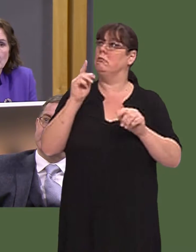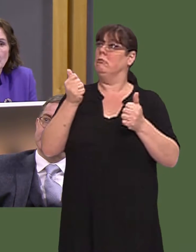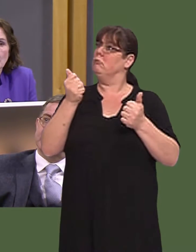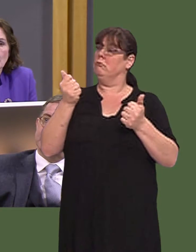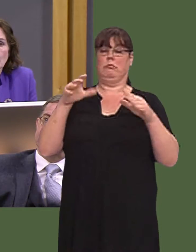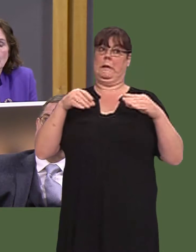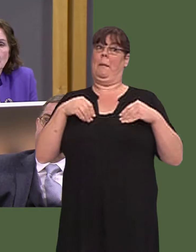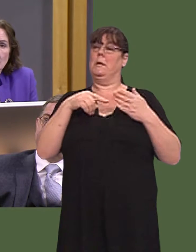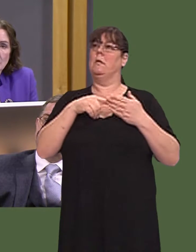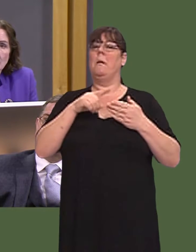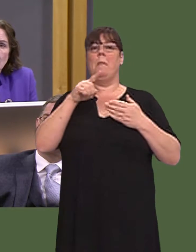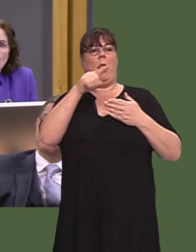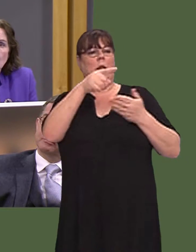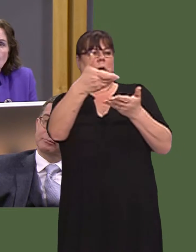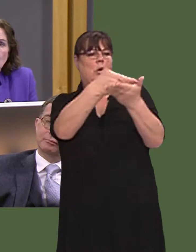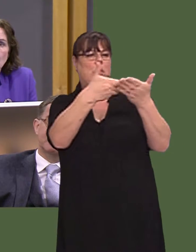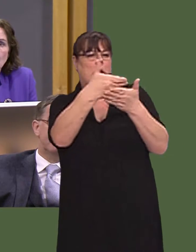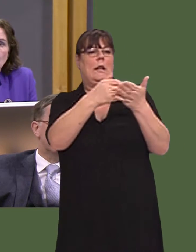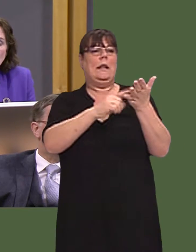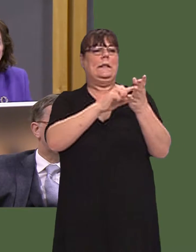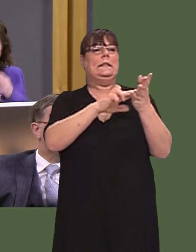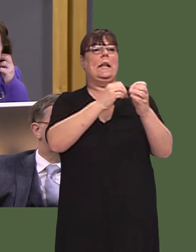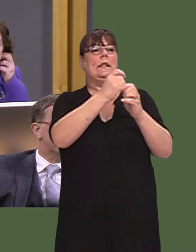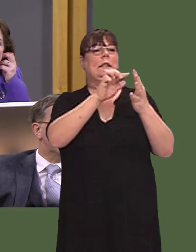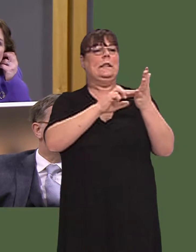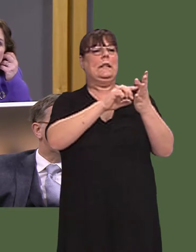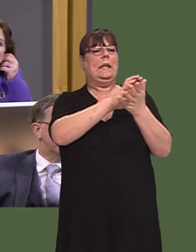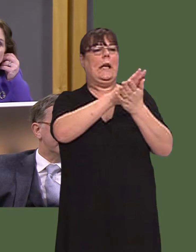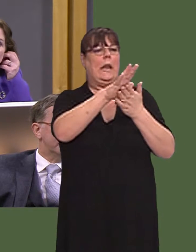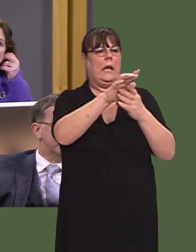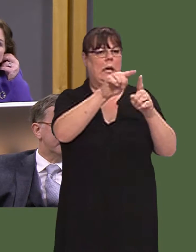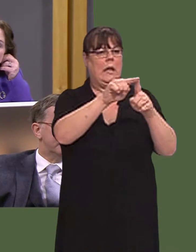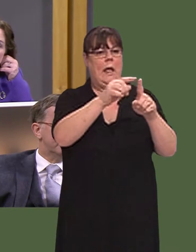Here weíve had a consultation process in Llangennech, 18 months after the decision